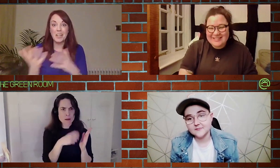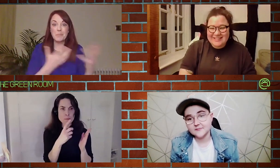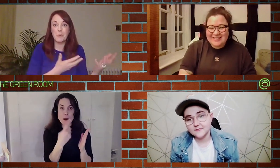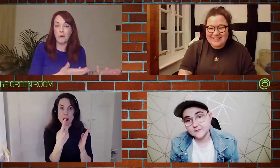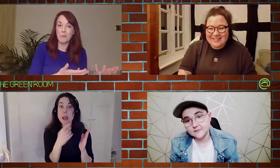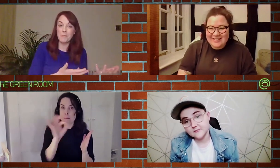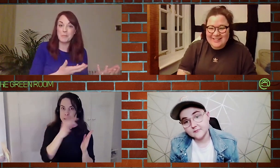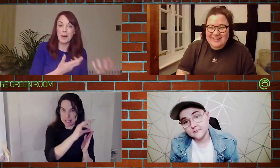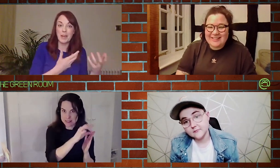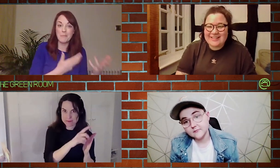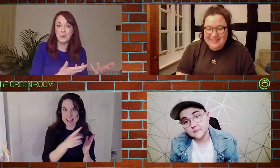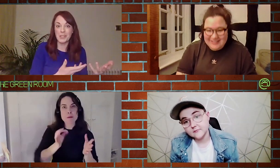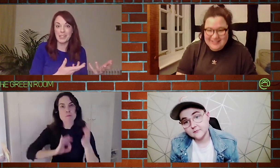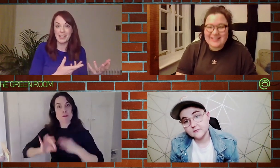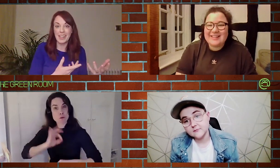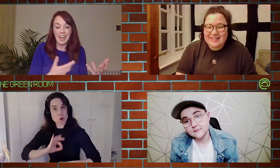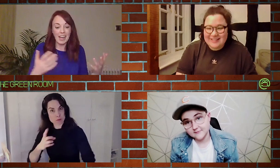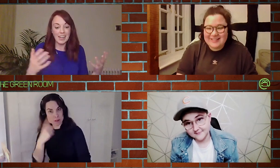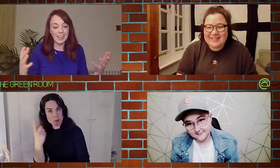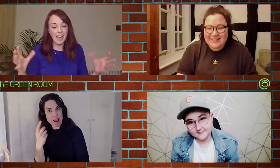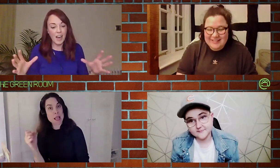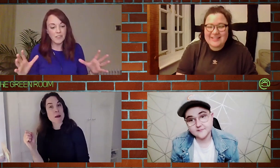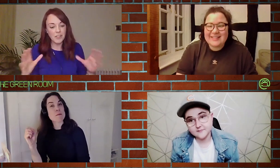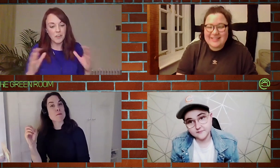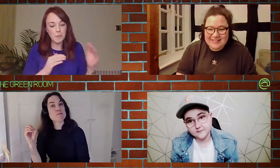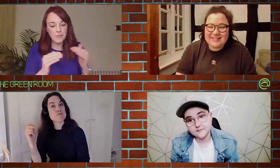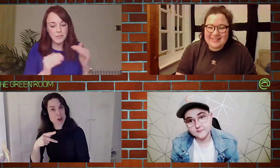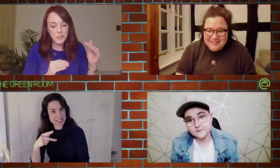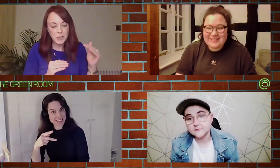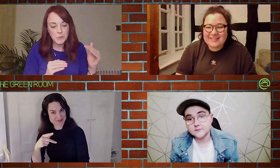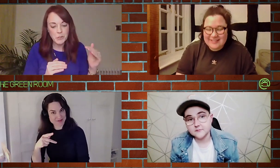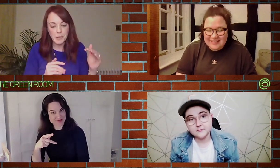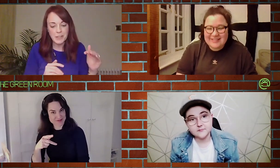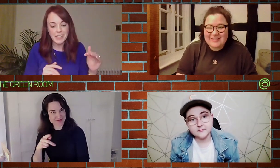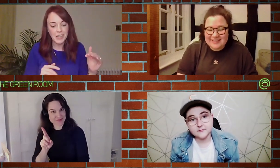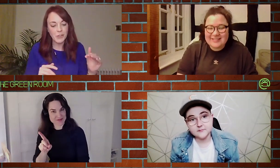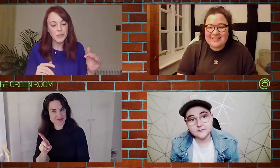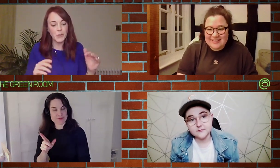performed by Brooklyn. And I have a little bit of a description about it here so.